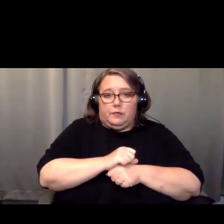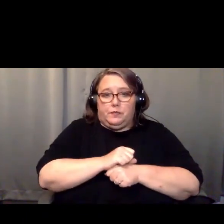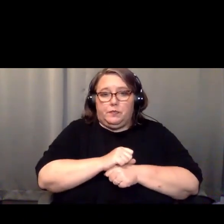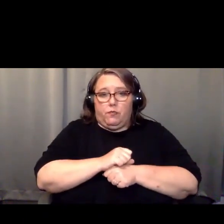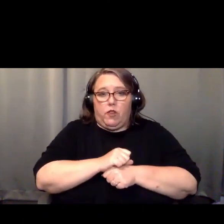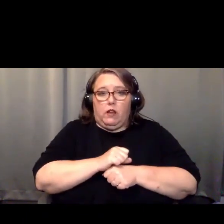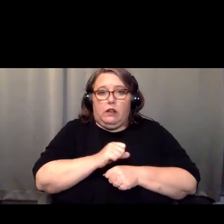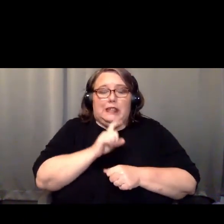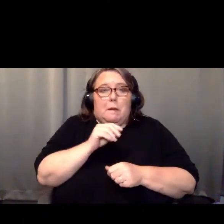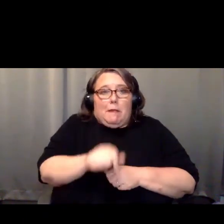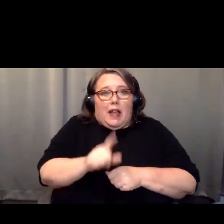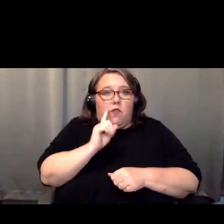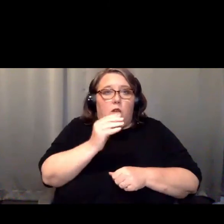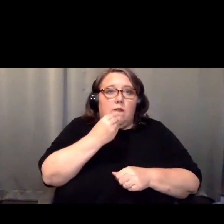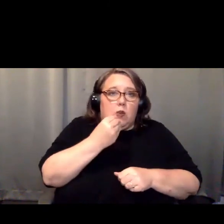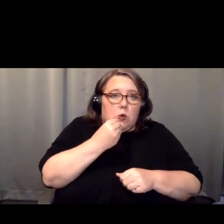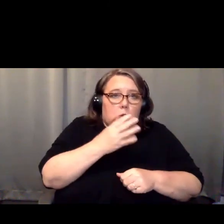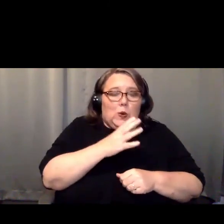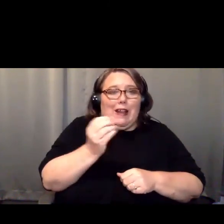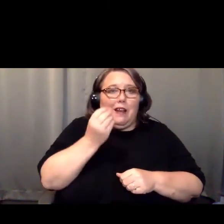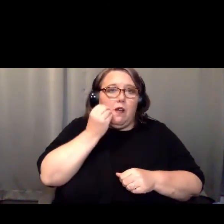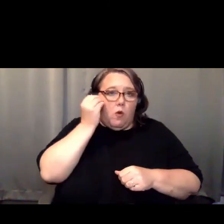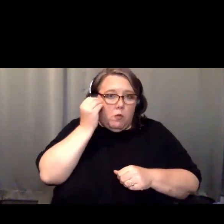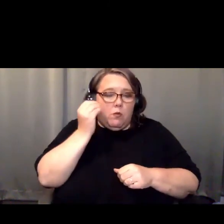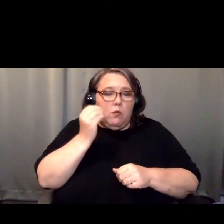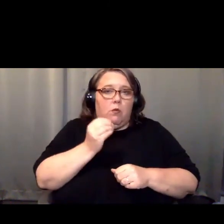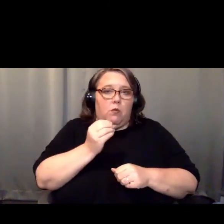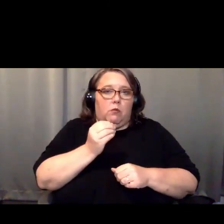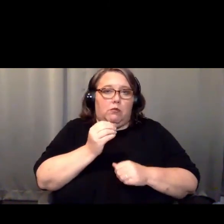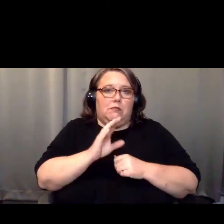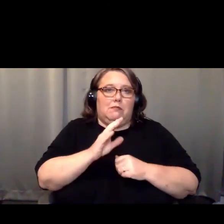it's to pay for food and shelter and SSDI is for people